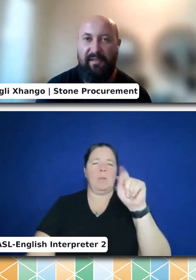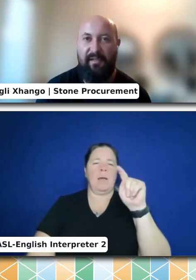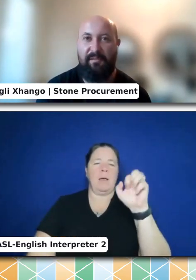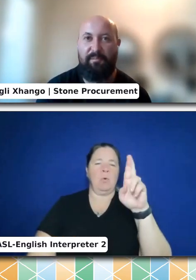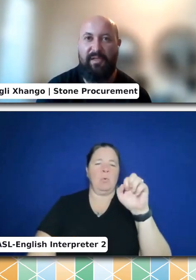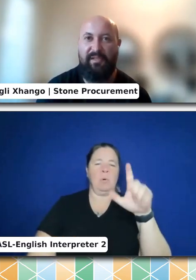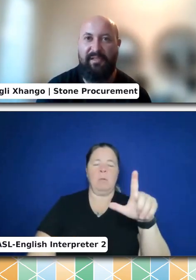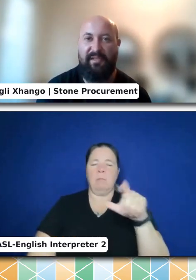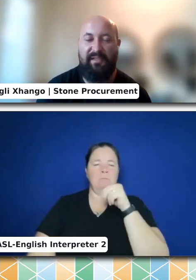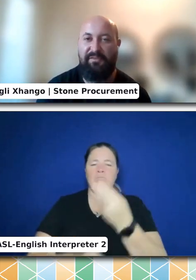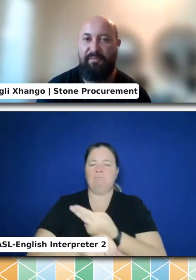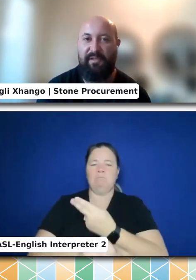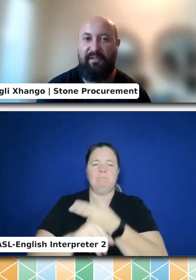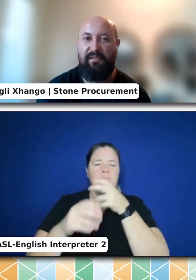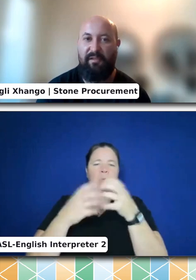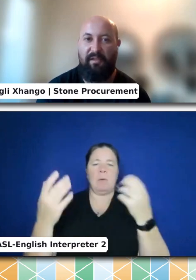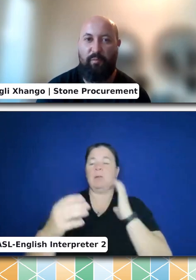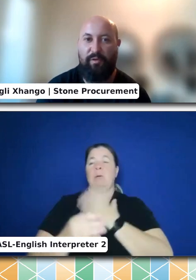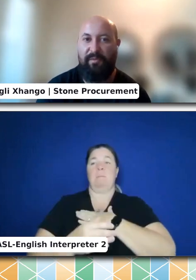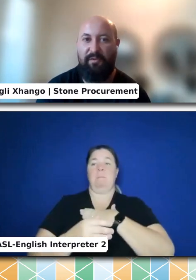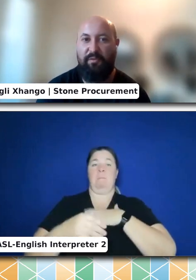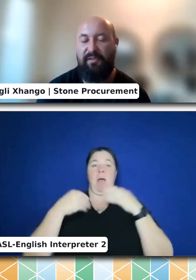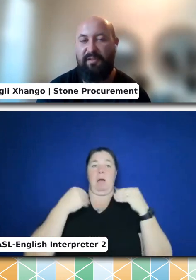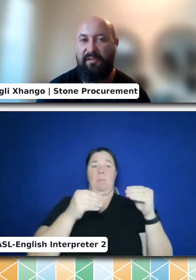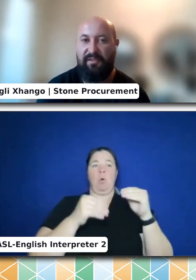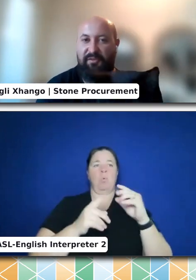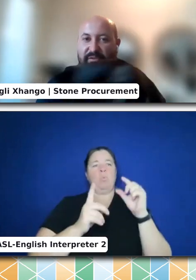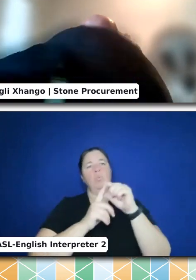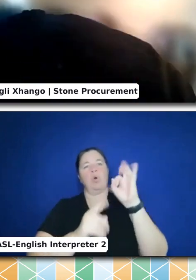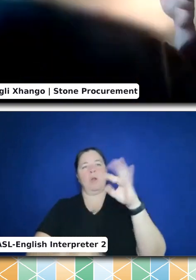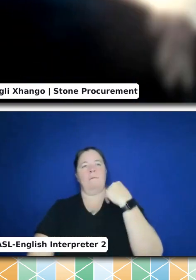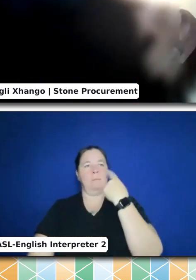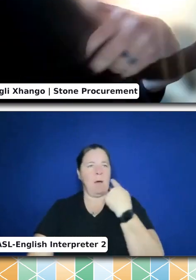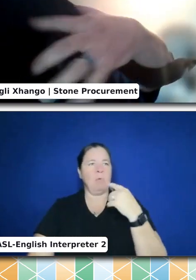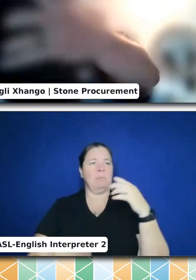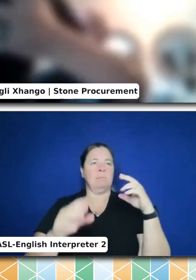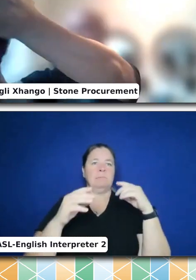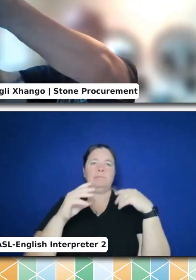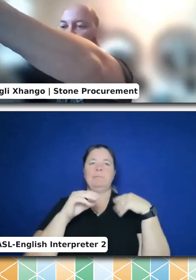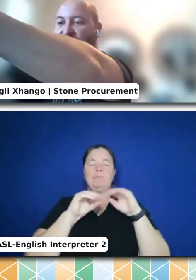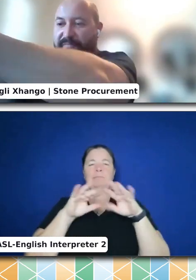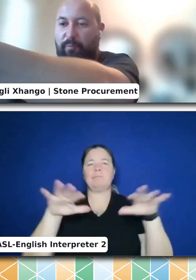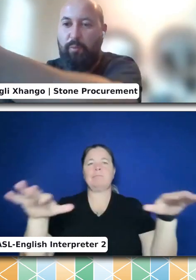Uh, marketing has just been, uh, word of mouth, or essentially just me using the websites to search for.